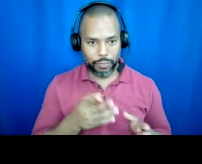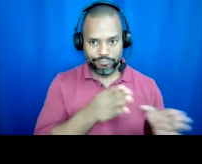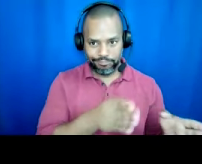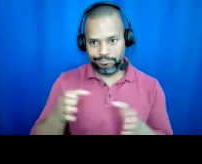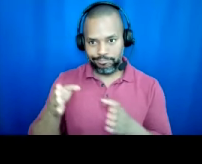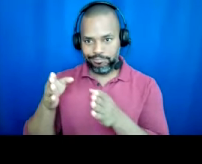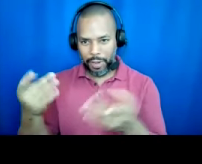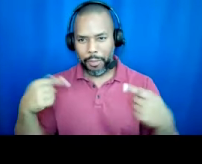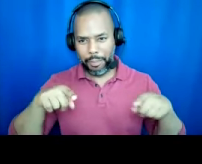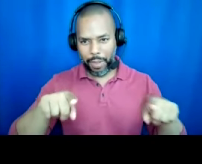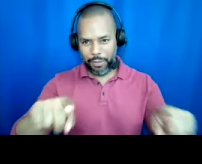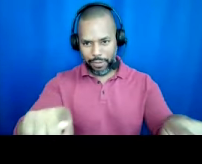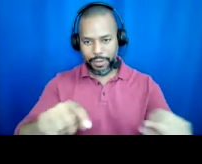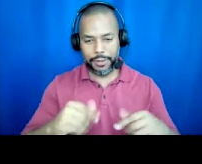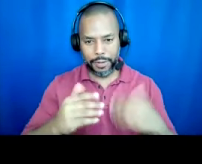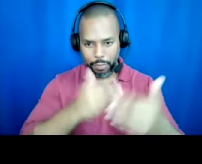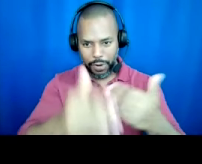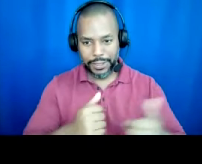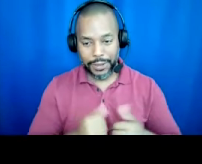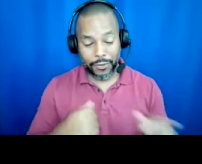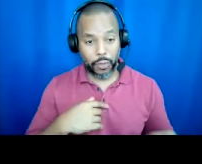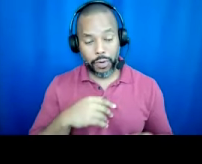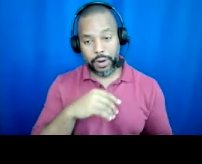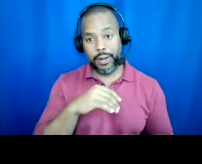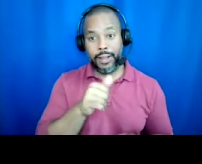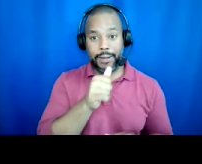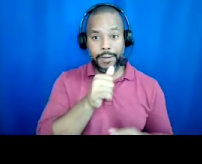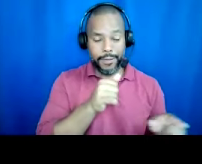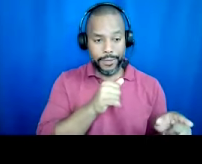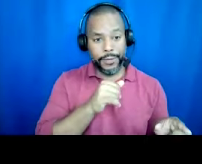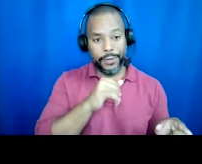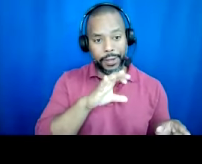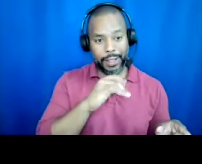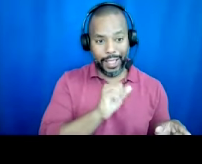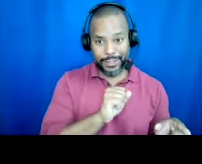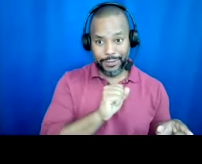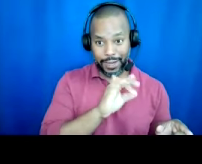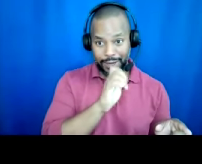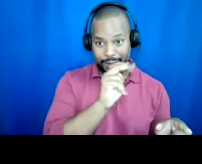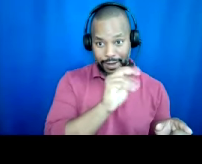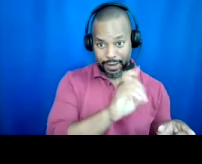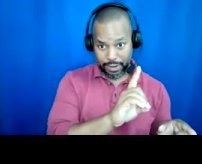One, for classified requests and one for faculty requests. And then moving ahead.